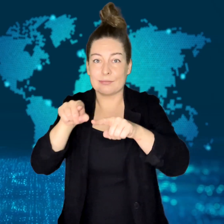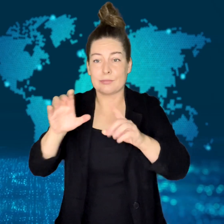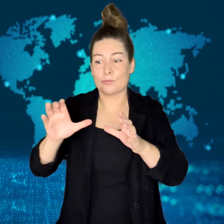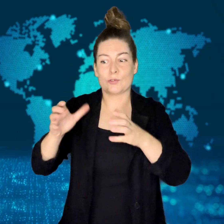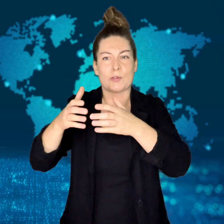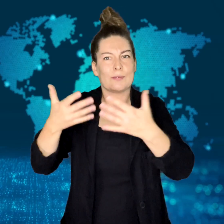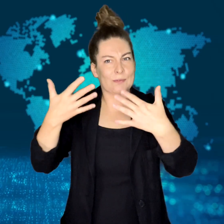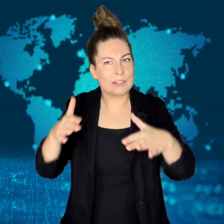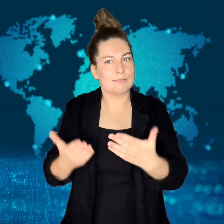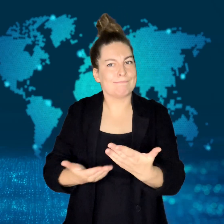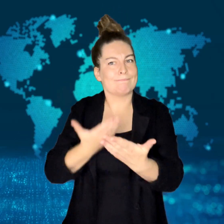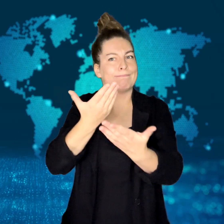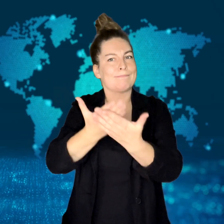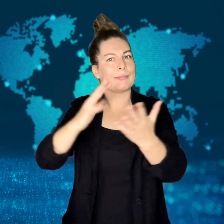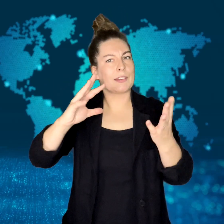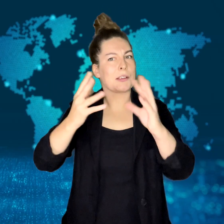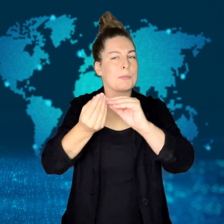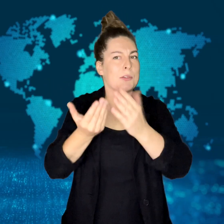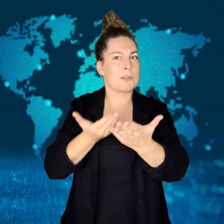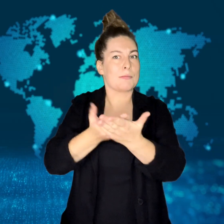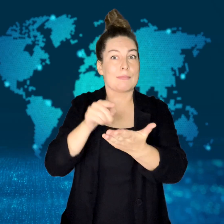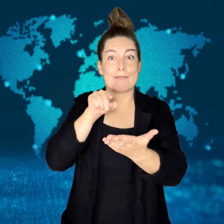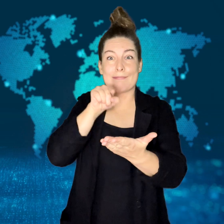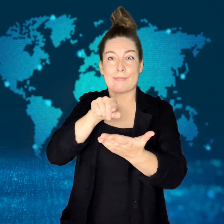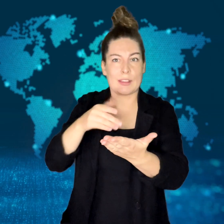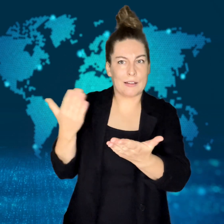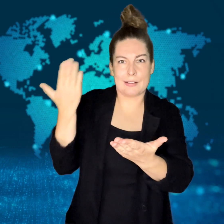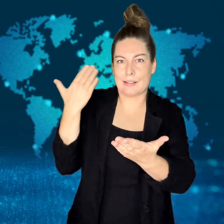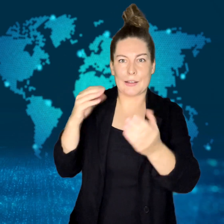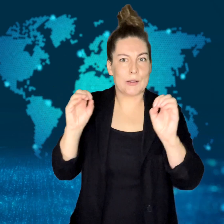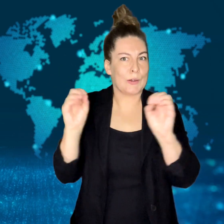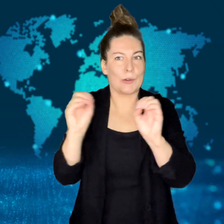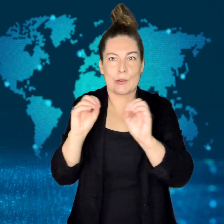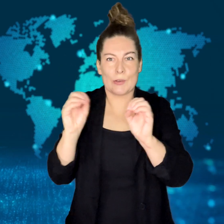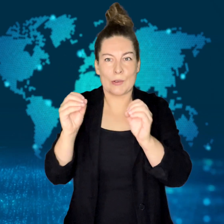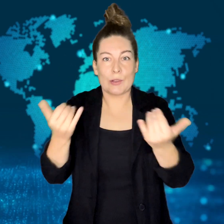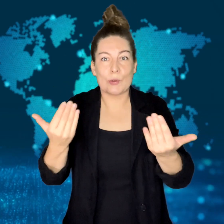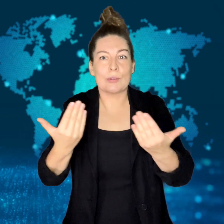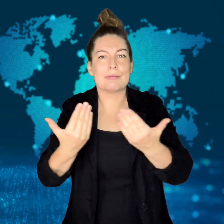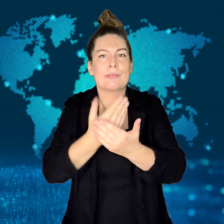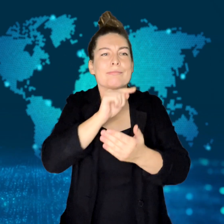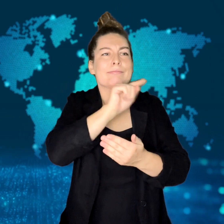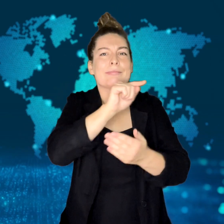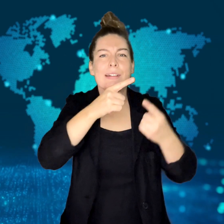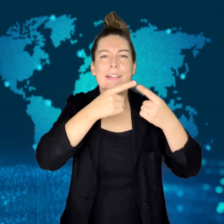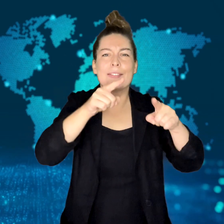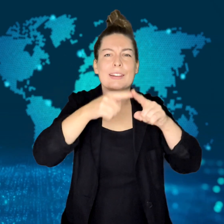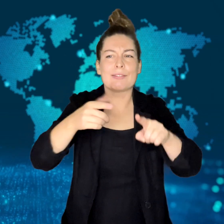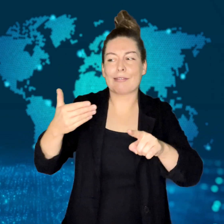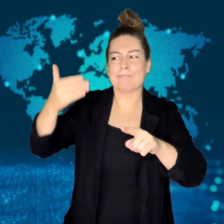The group hypothesized that this was not found earlier because